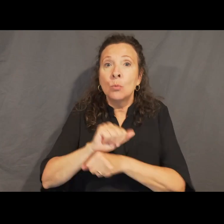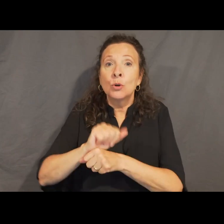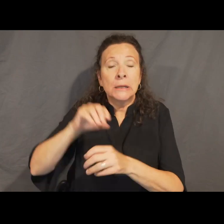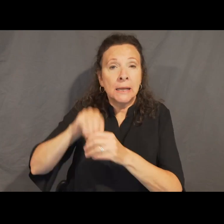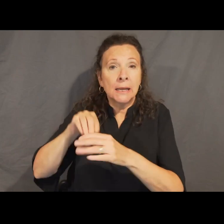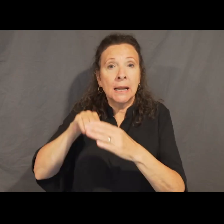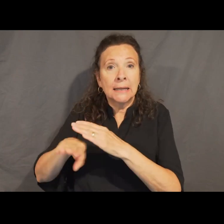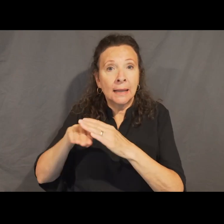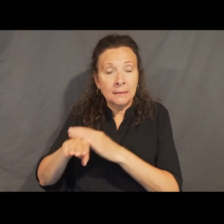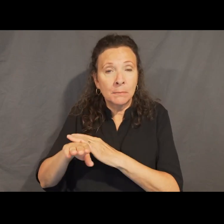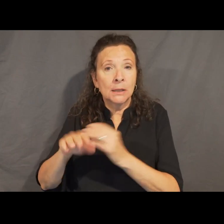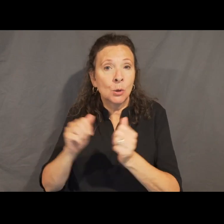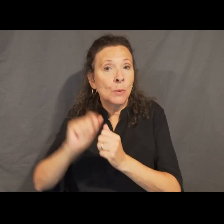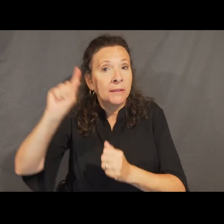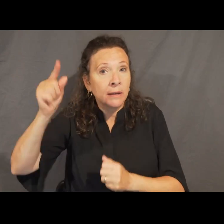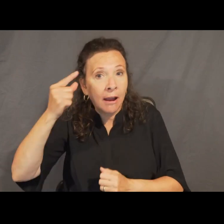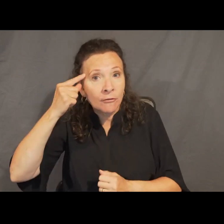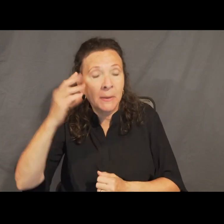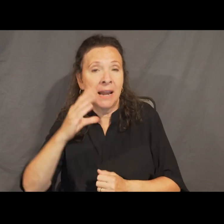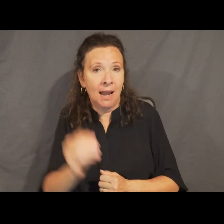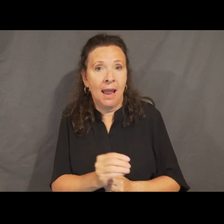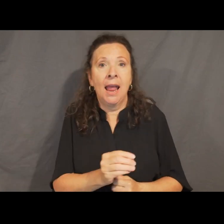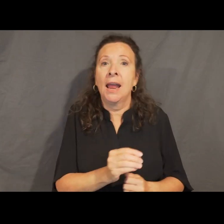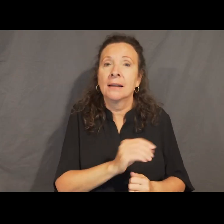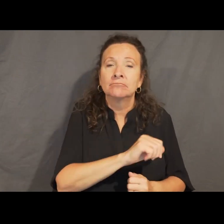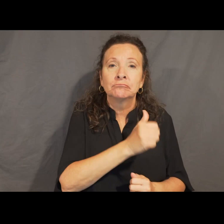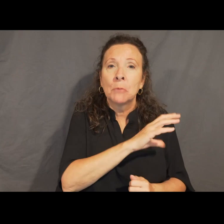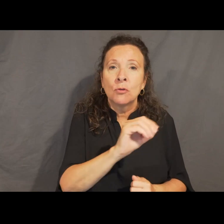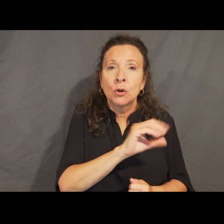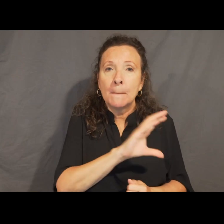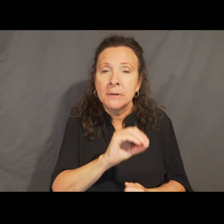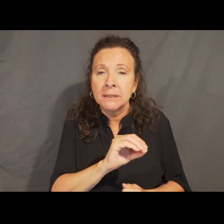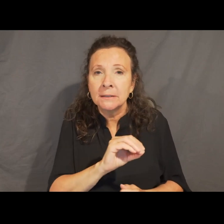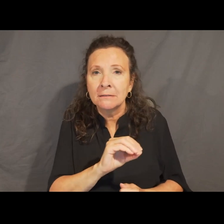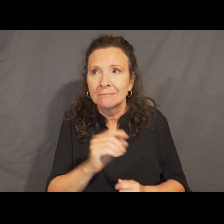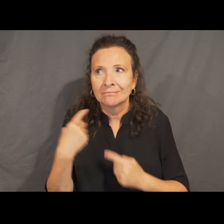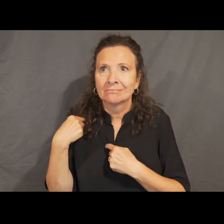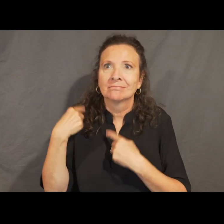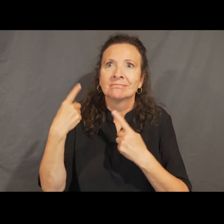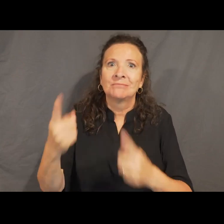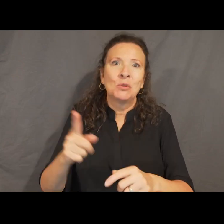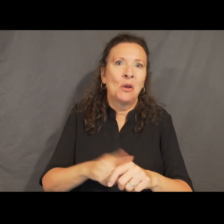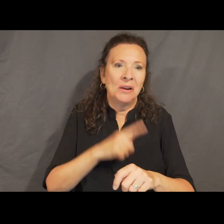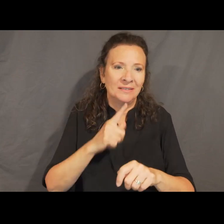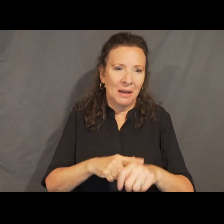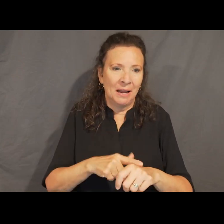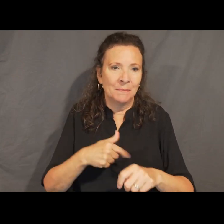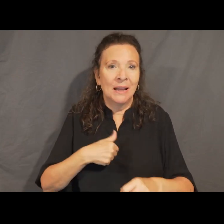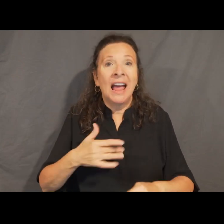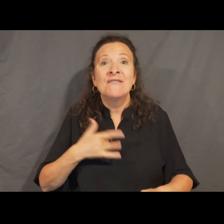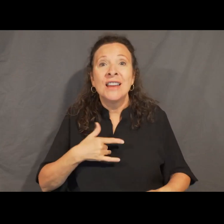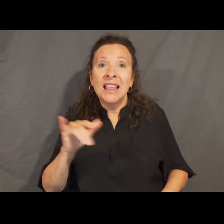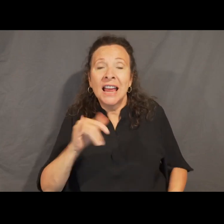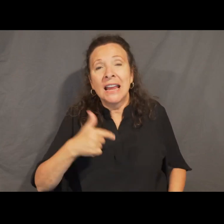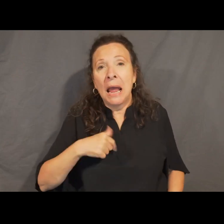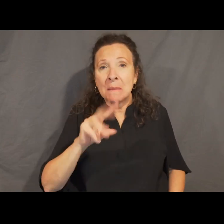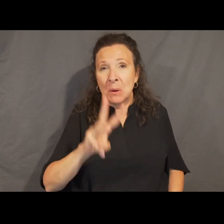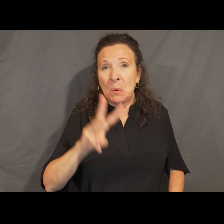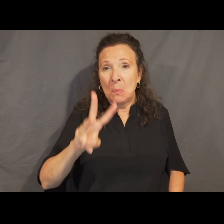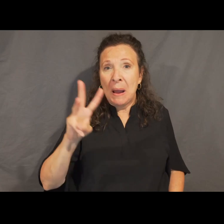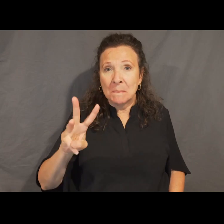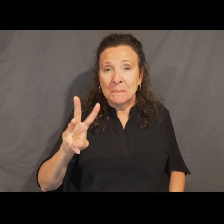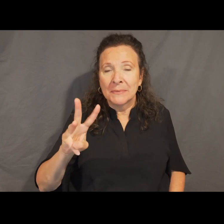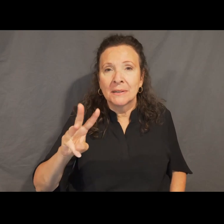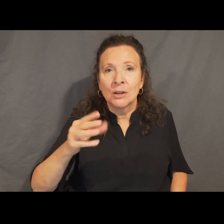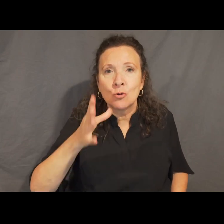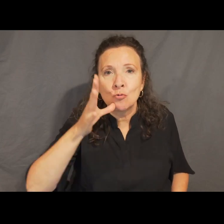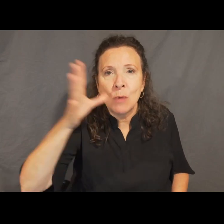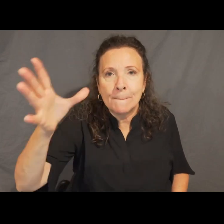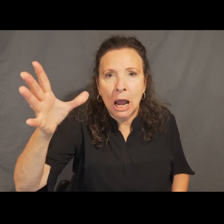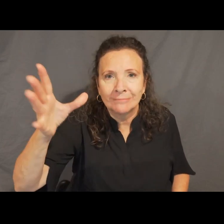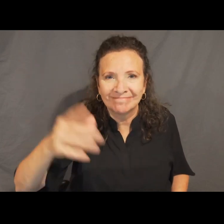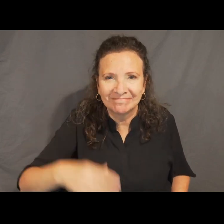and government and private sector for a long time. I feel like I'm a web grandma, so. Or perhaps a